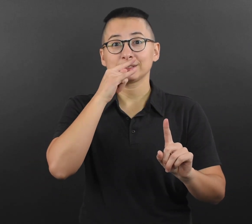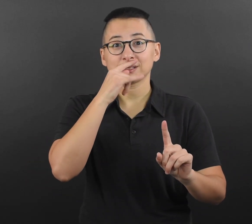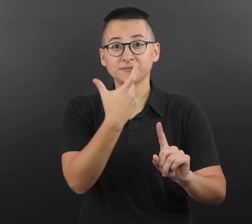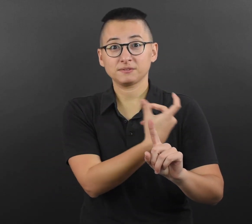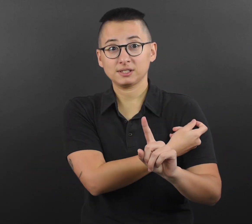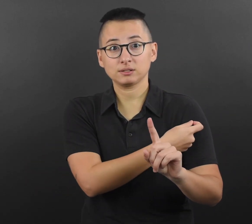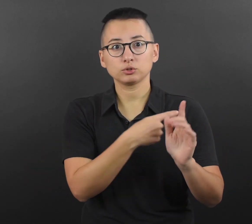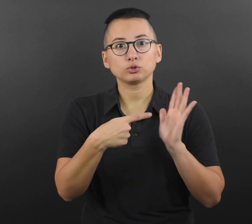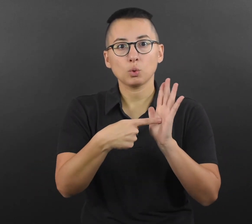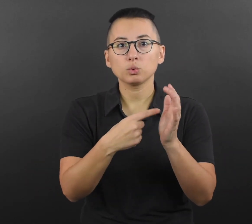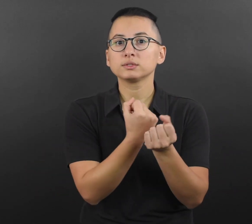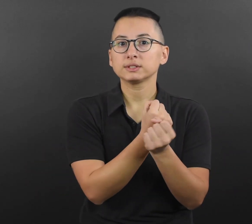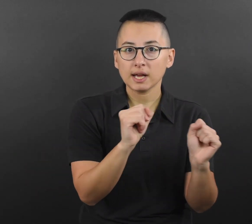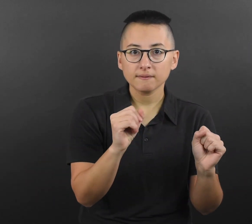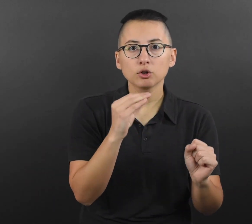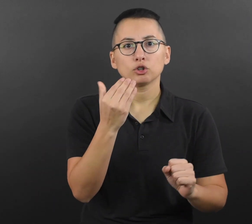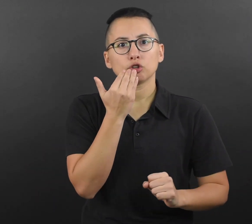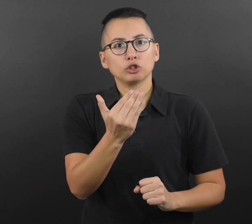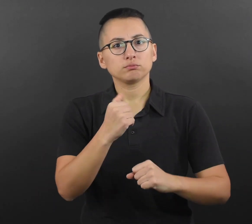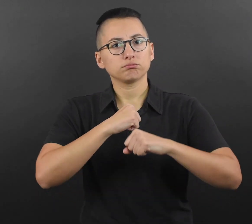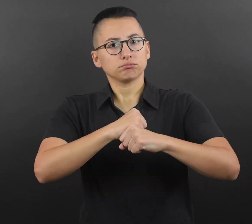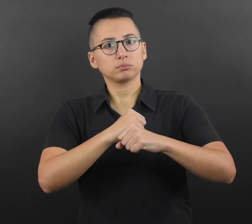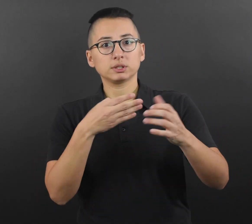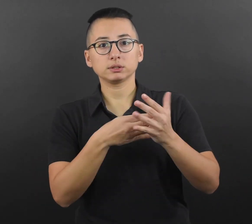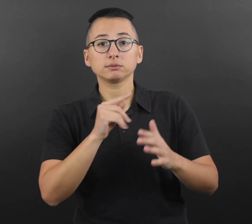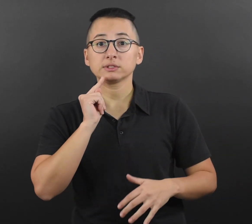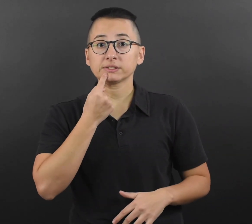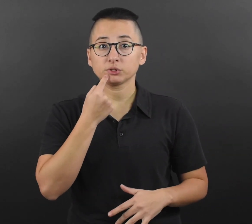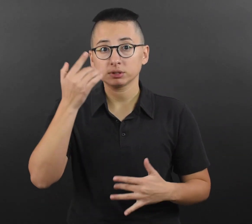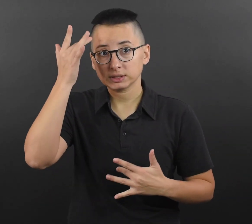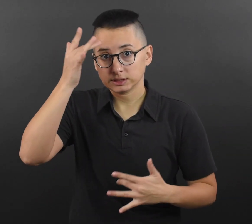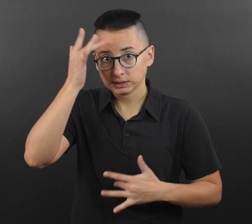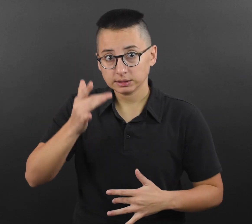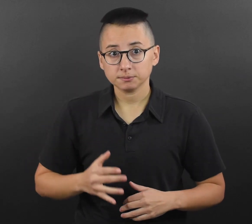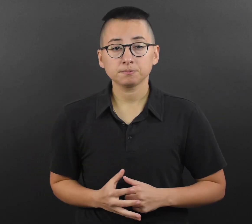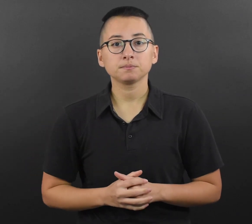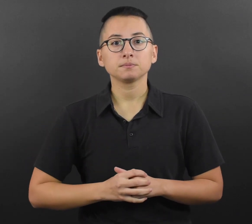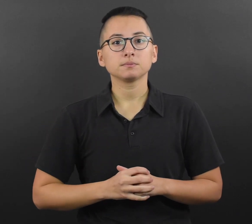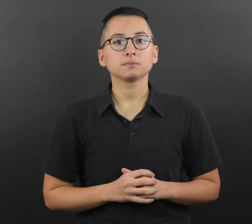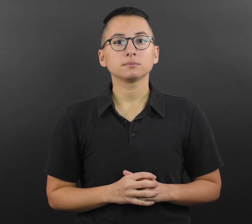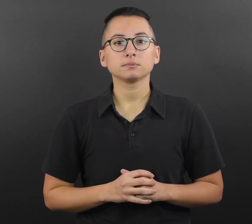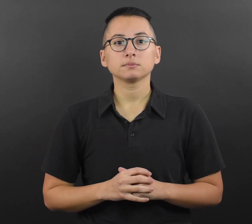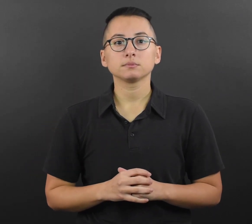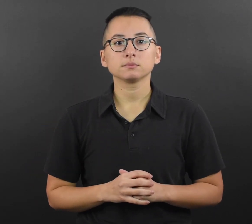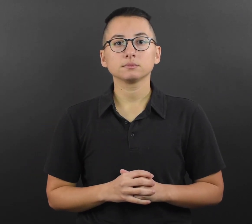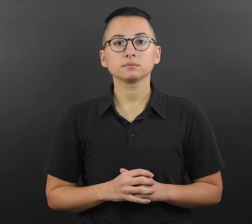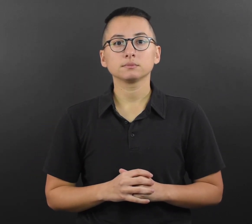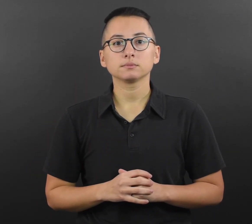vaccine was shown to be safe and provide very good protection against severe disease.